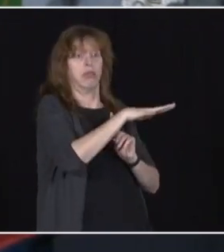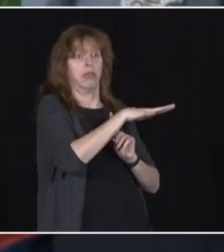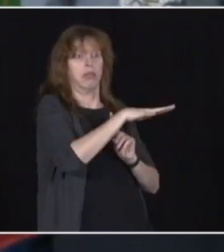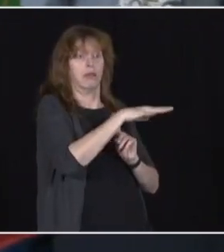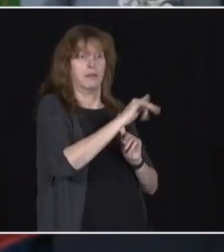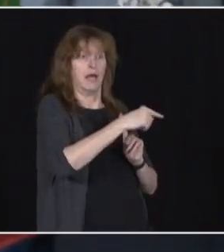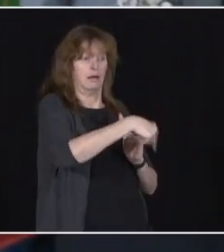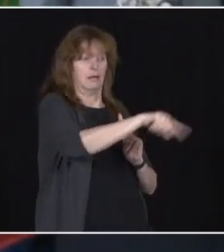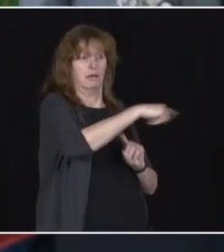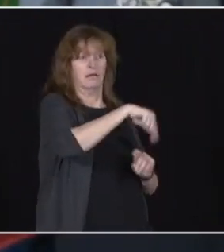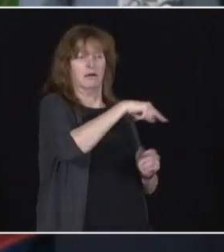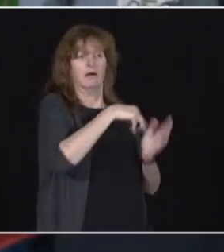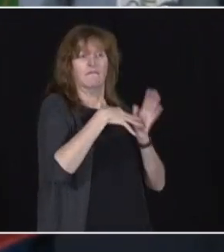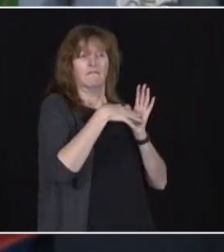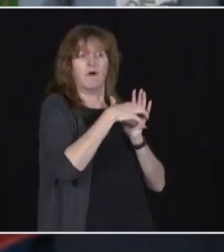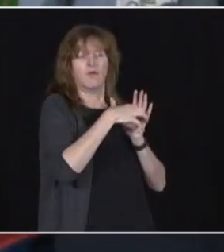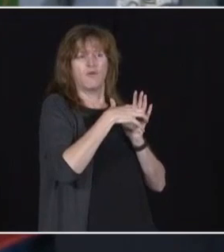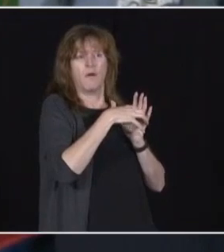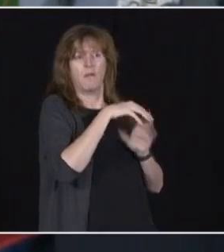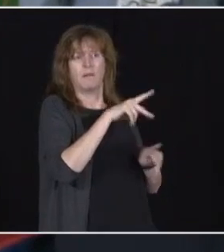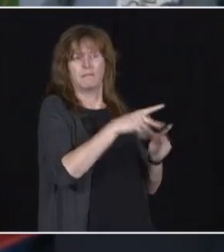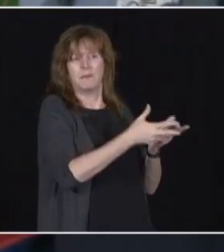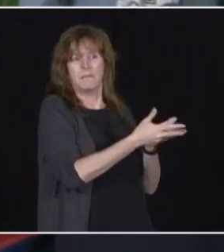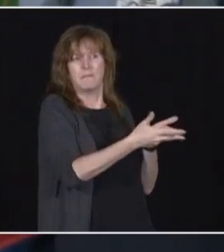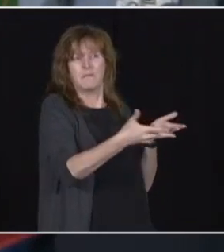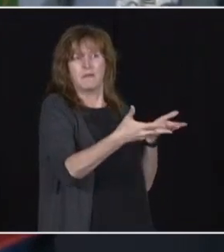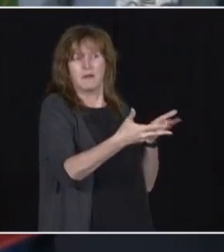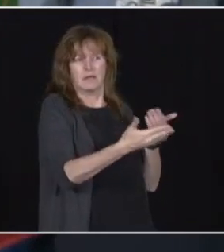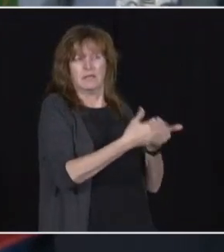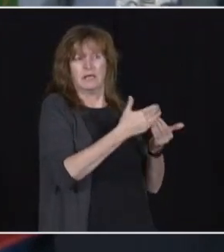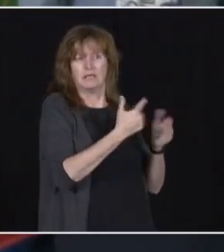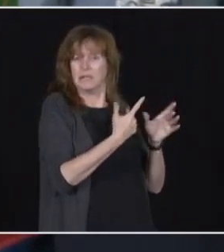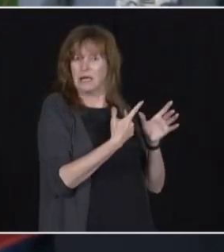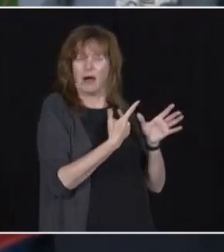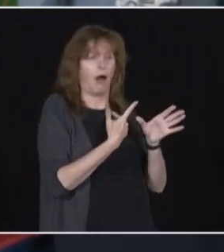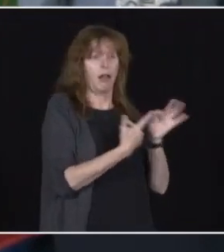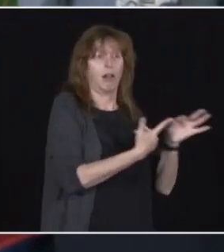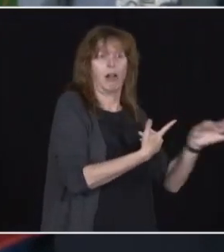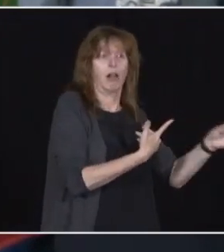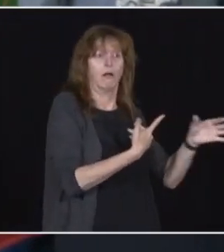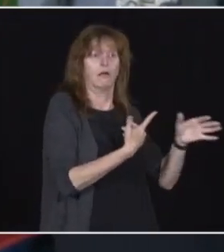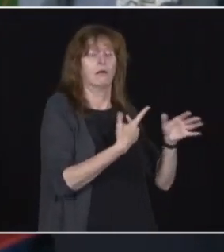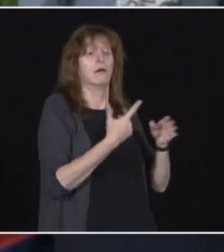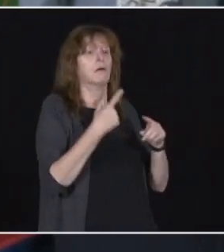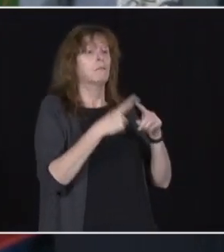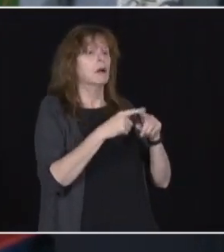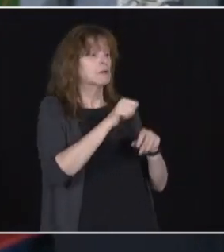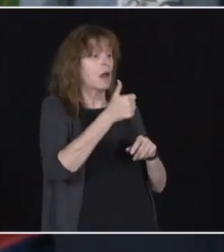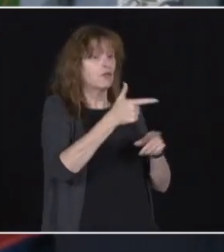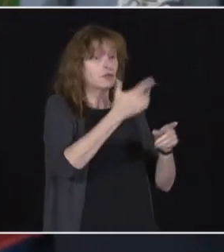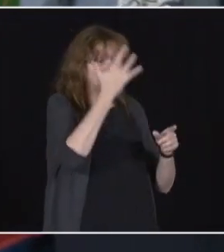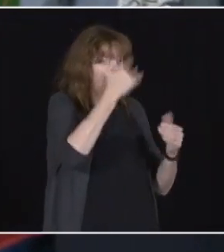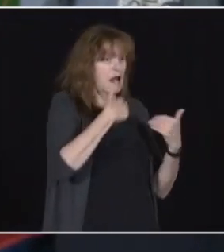does not occur again. And there is not an inflow of infection into these homes where susceptible individuals where be obtained that infection.